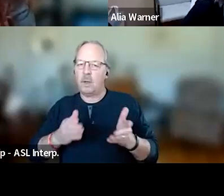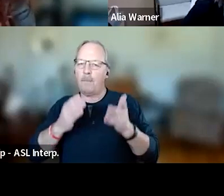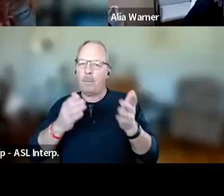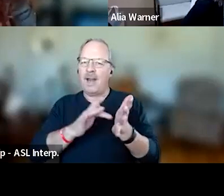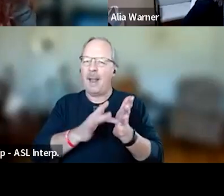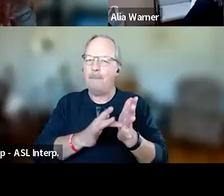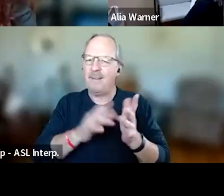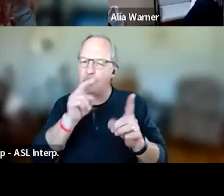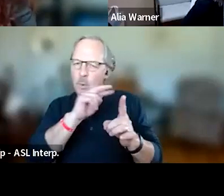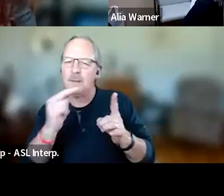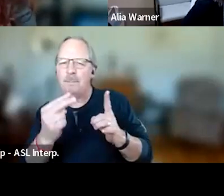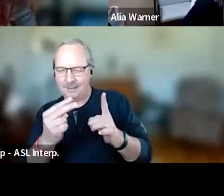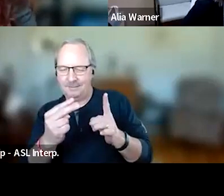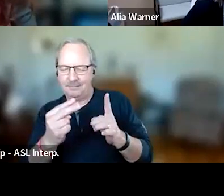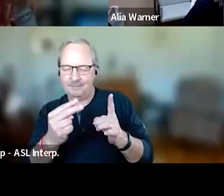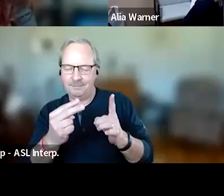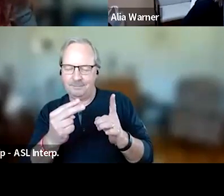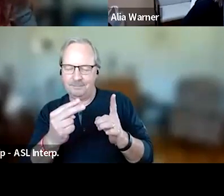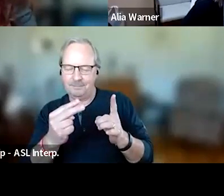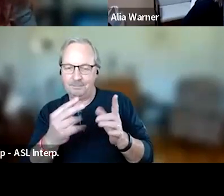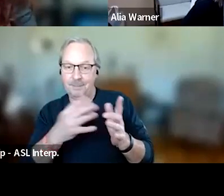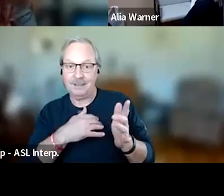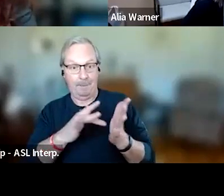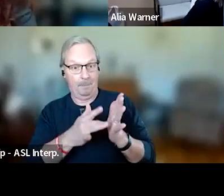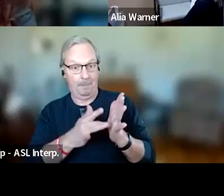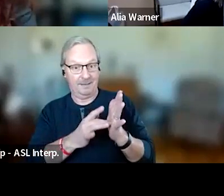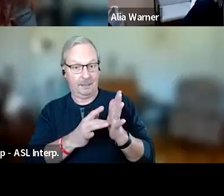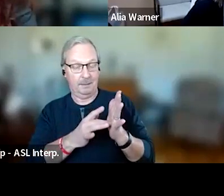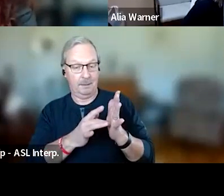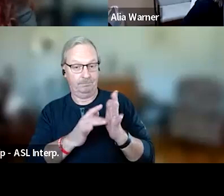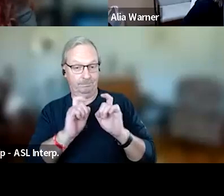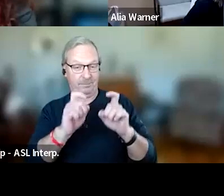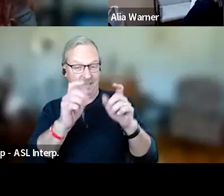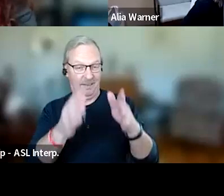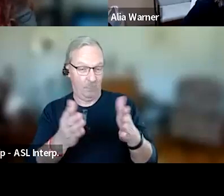'cause my role here as the medication prescriber but there's a lot of other treatments that are available.